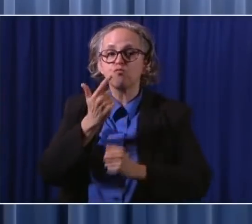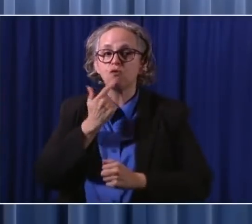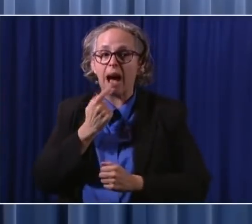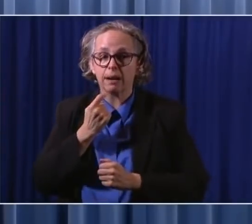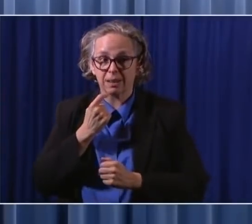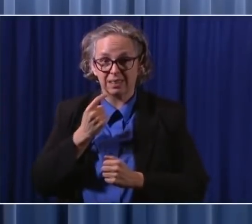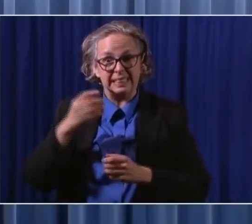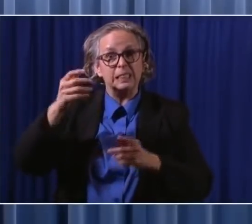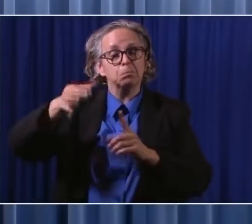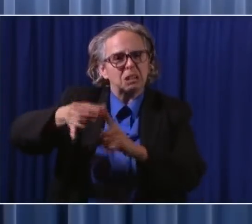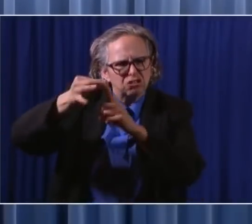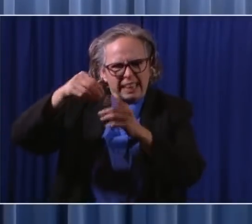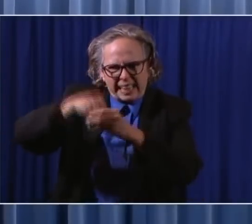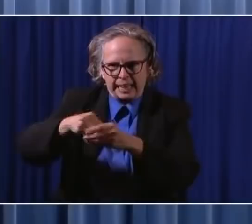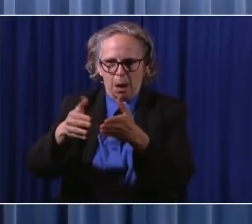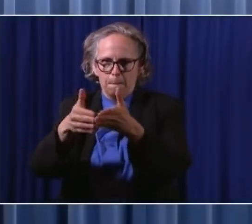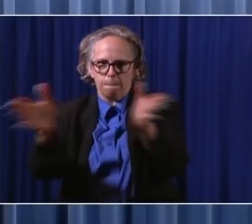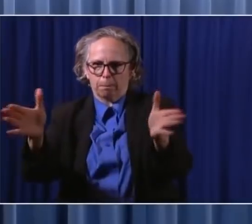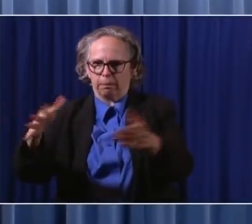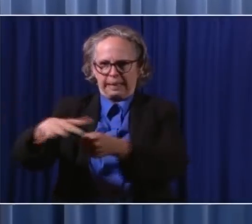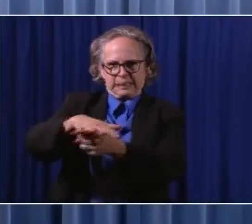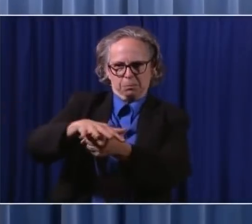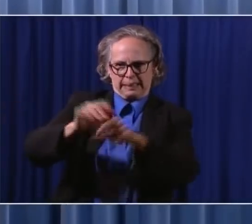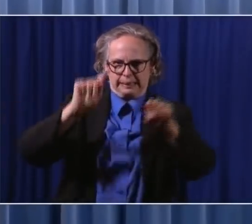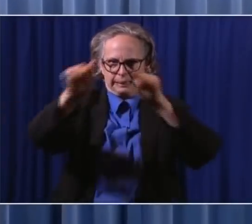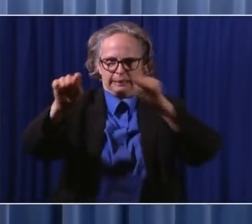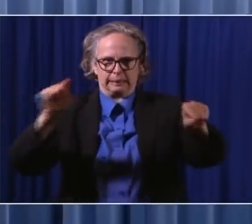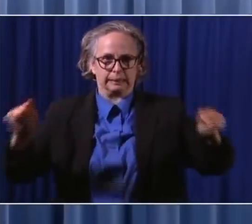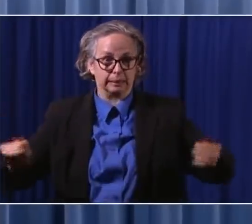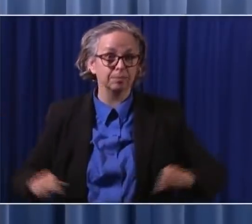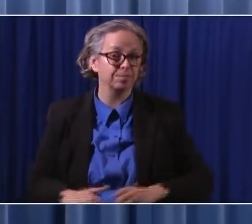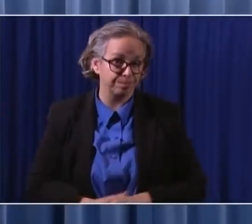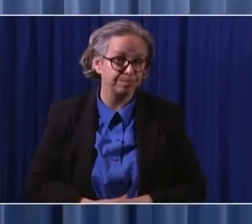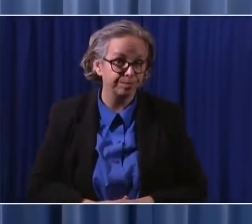REQUIREMENT THAT PEOPLE WEAR A MASK WHILE AT WORK. WE ARE BASICALLY EXTENDING THAT ORDER FOR THE RED COUNTIES AND